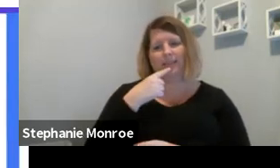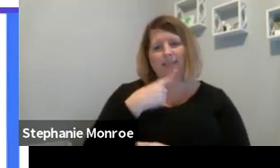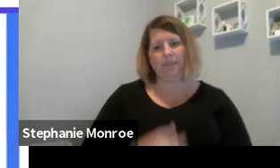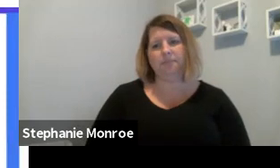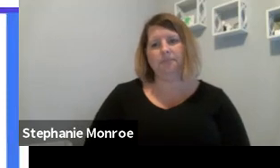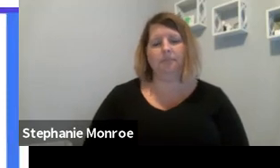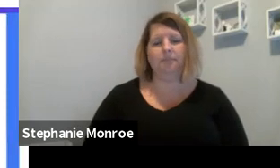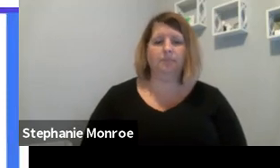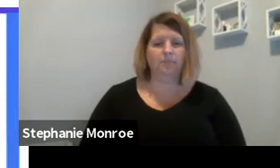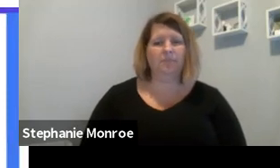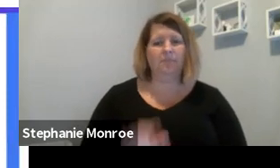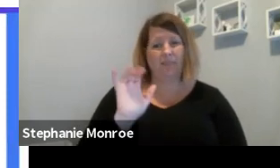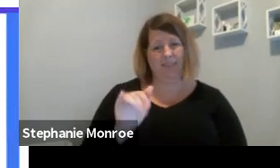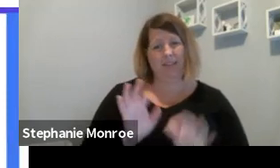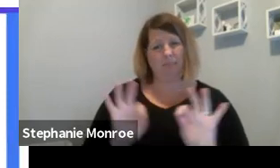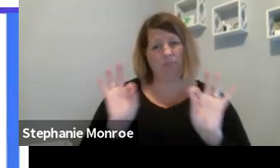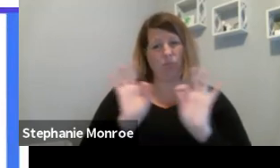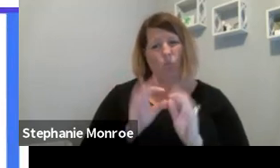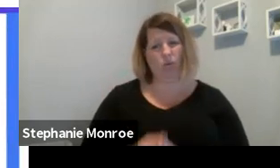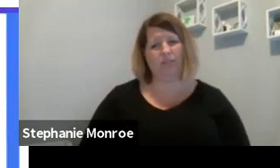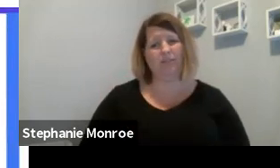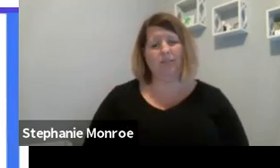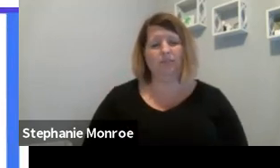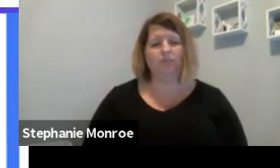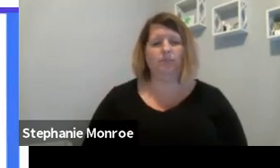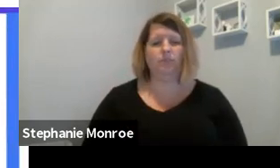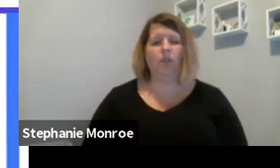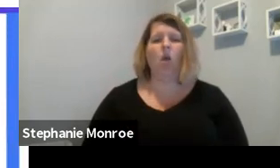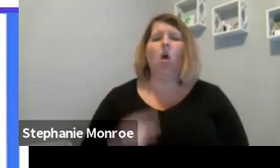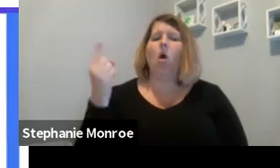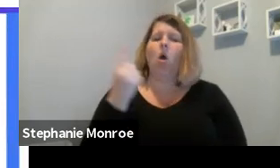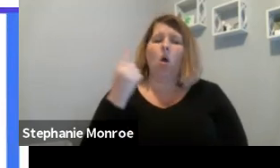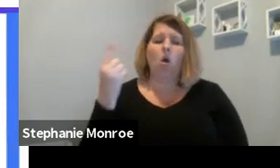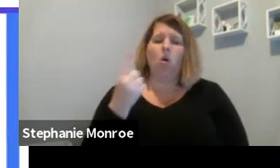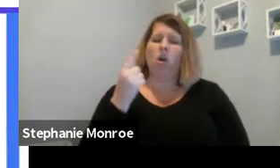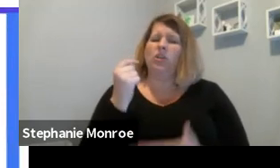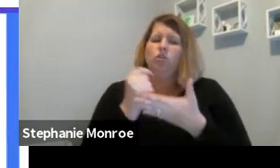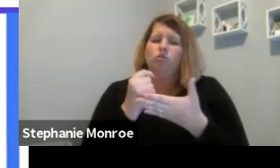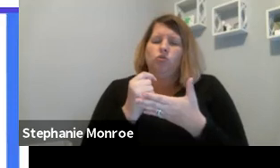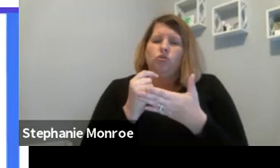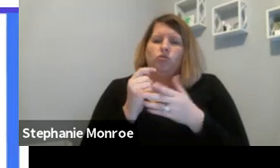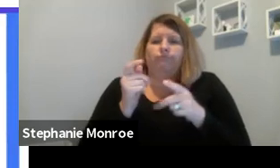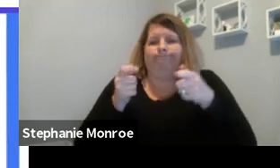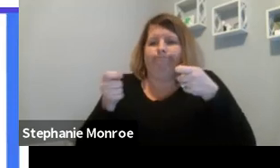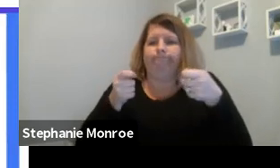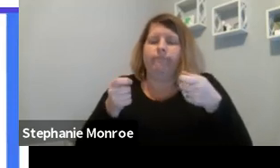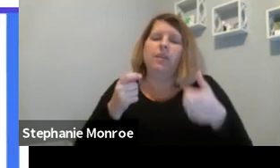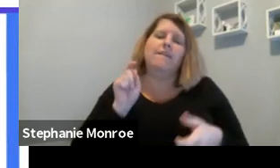That's really, really important. Always treat victims with respect